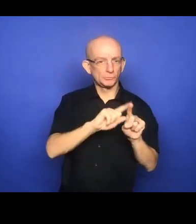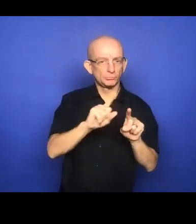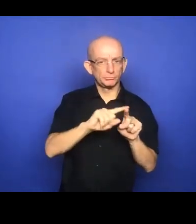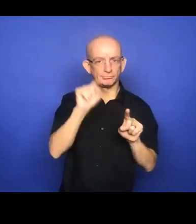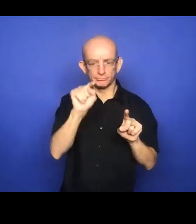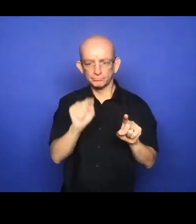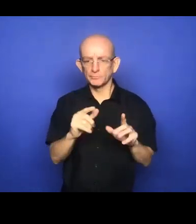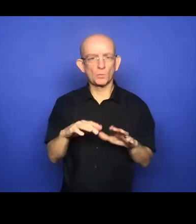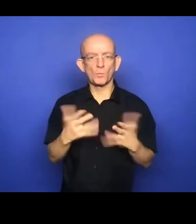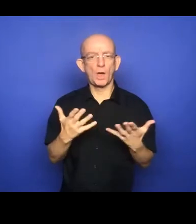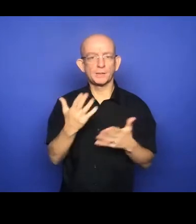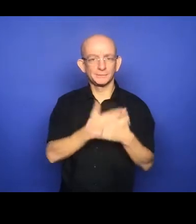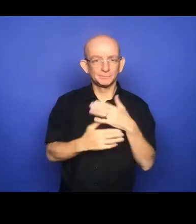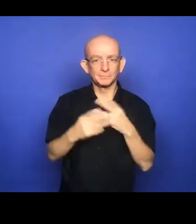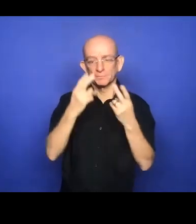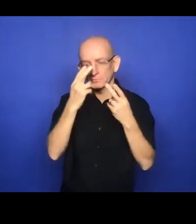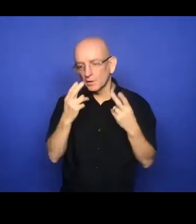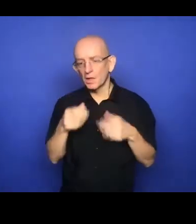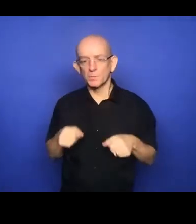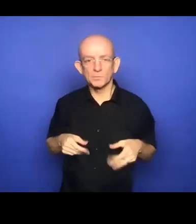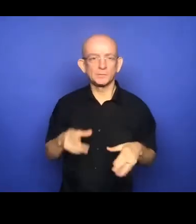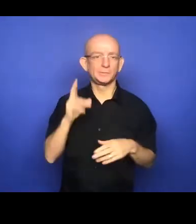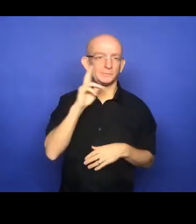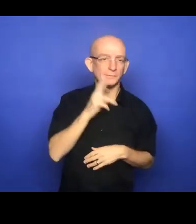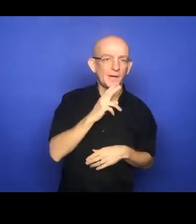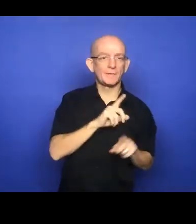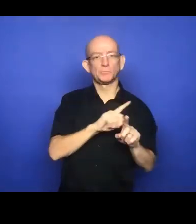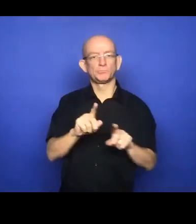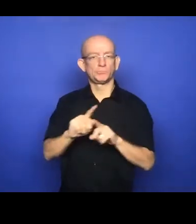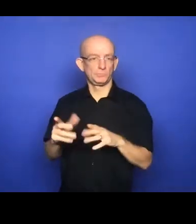disability. A Disability Monograph